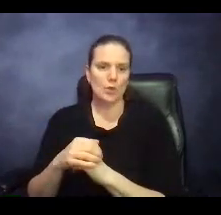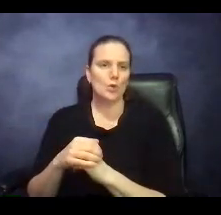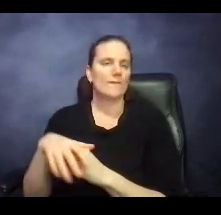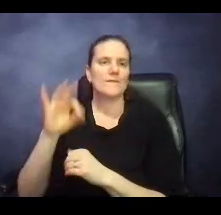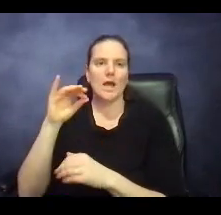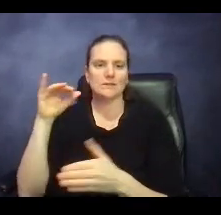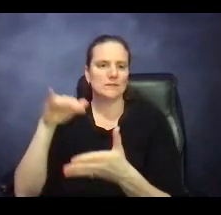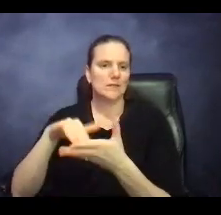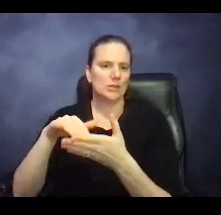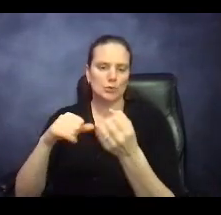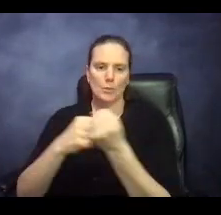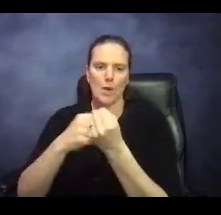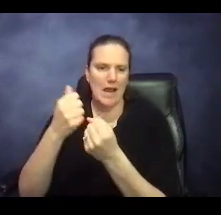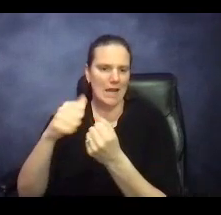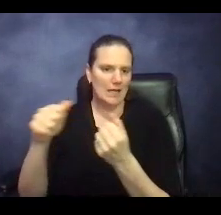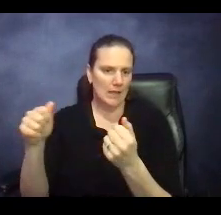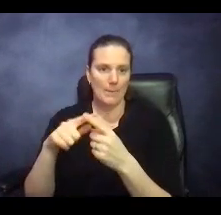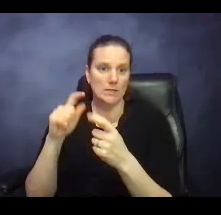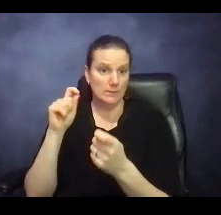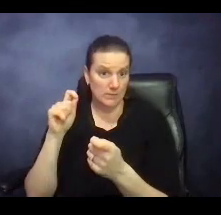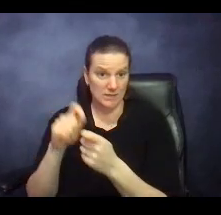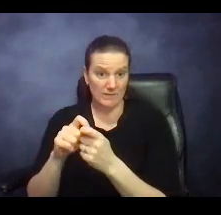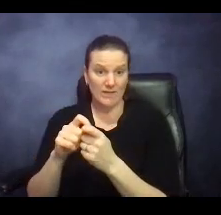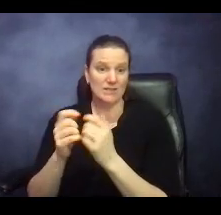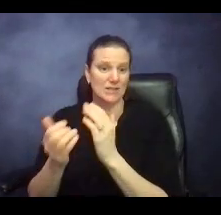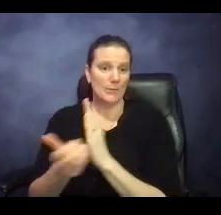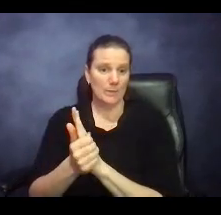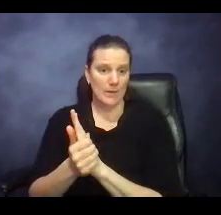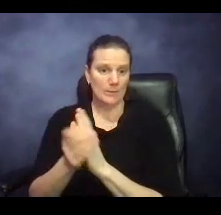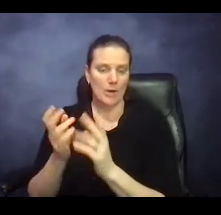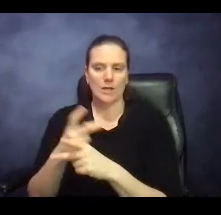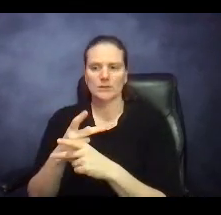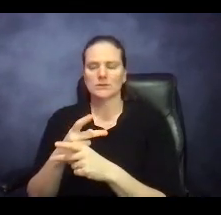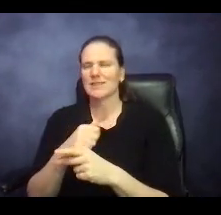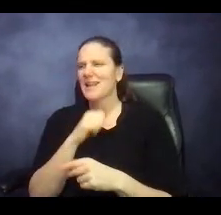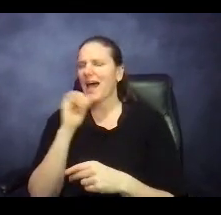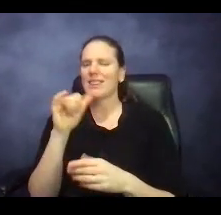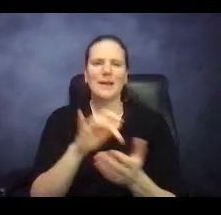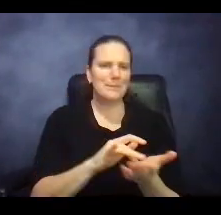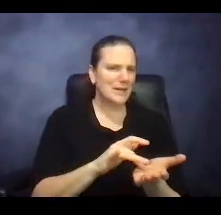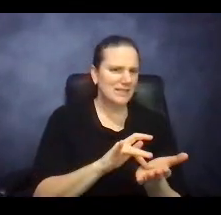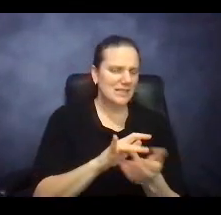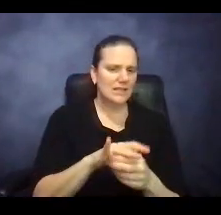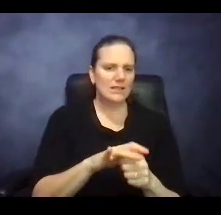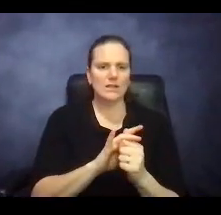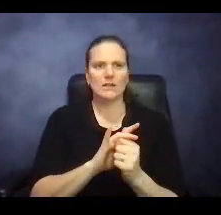But certain supplement products may not, like, unlike a med, have not been certain, like you can't really afford,